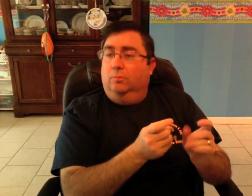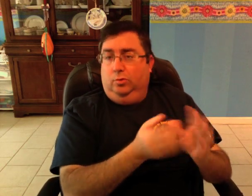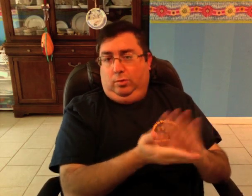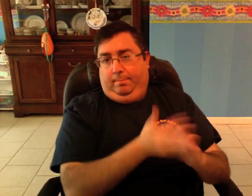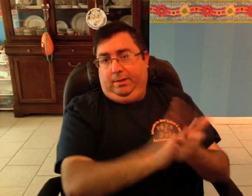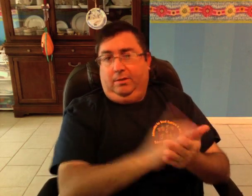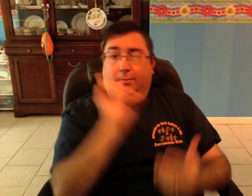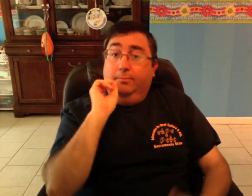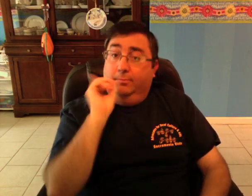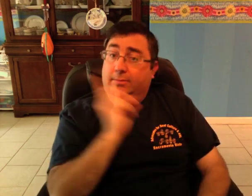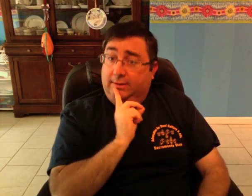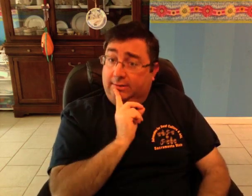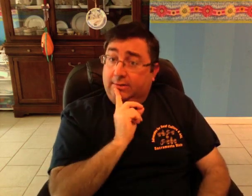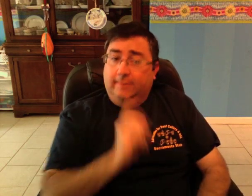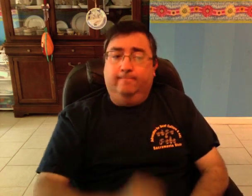by making them Deaf.